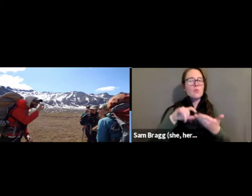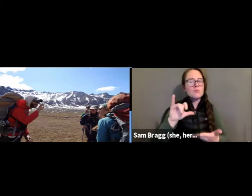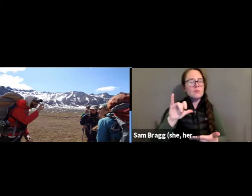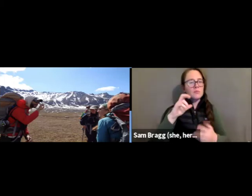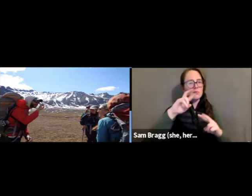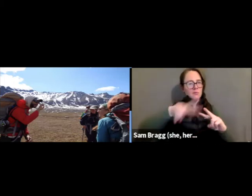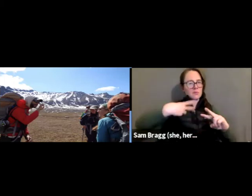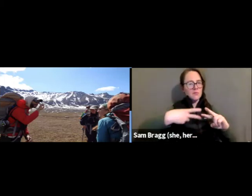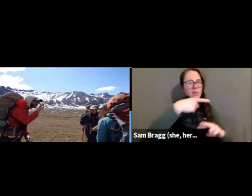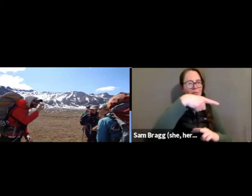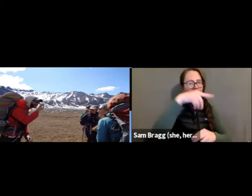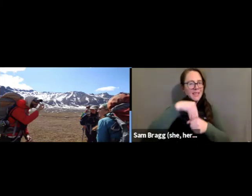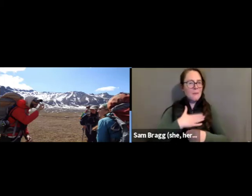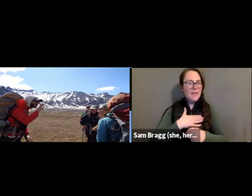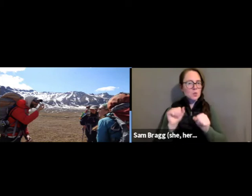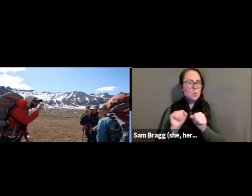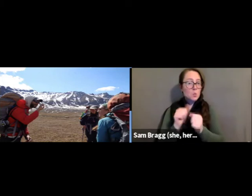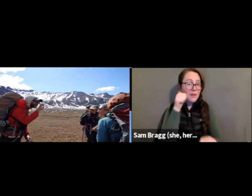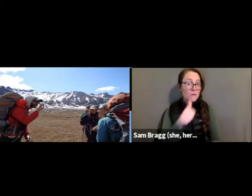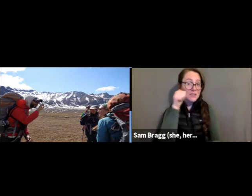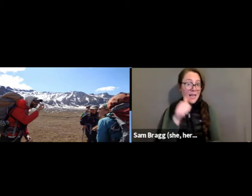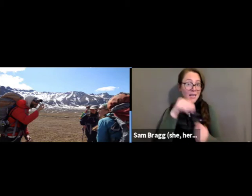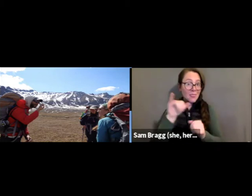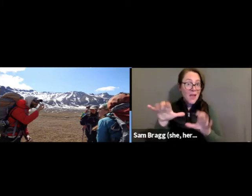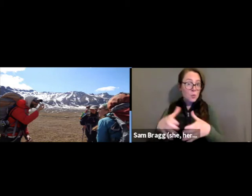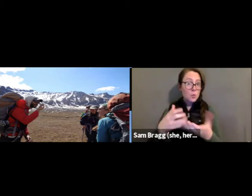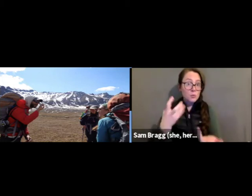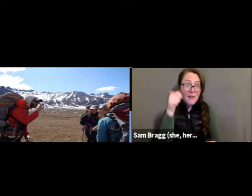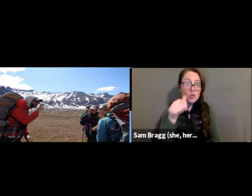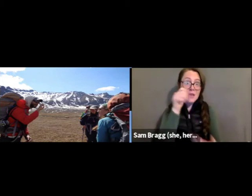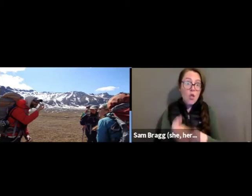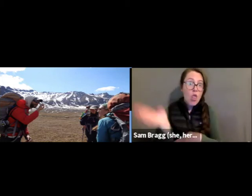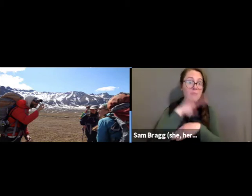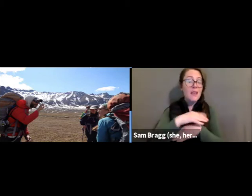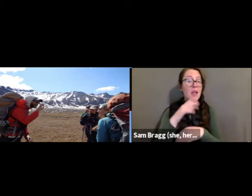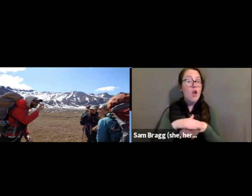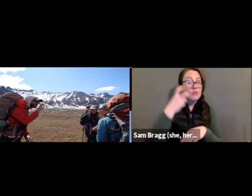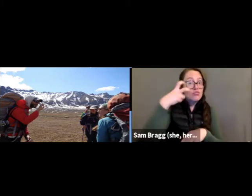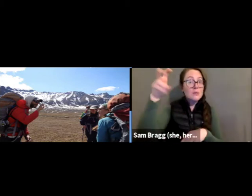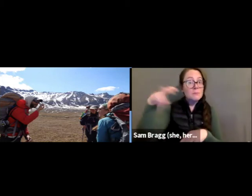in the group and i think they recognized that um kind of like they were in my shoes that i had been